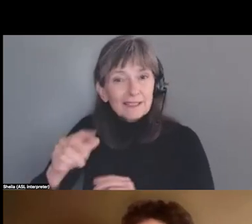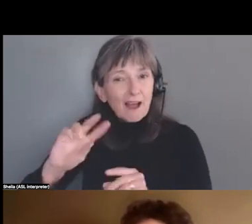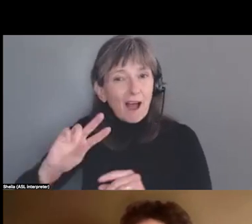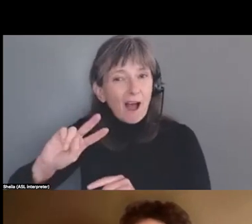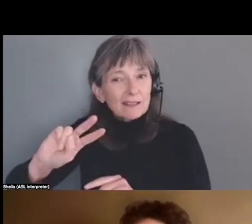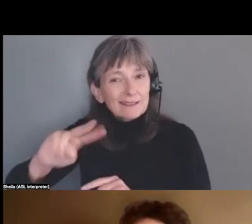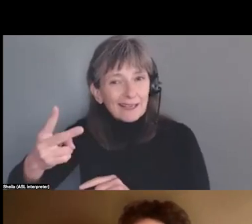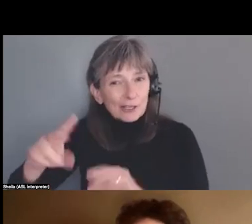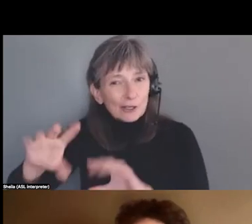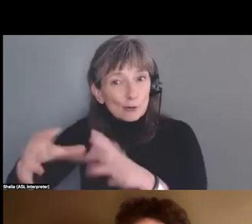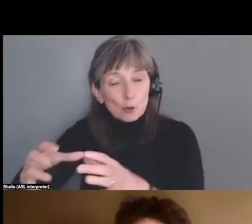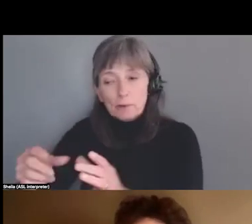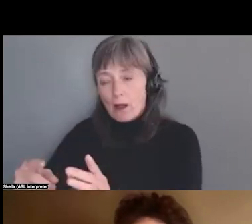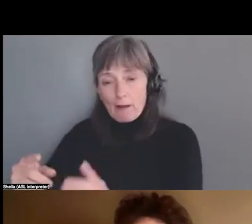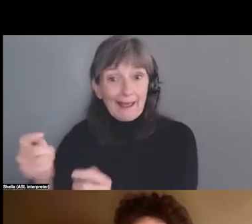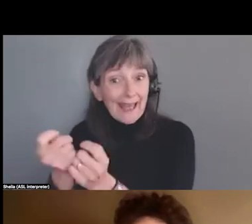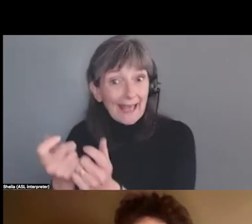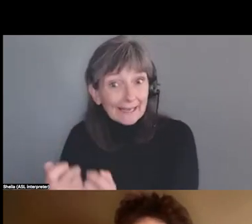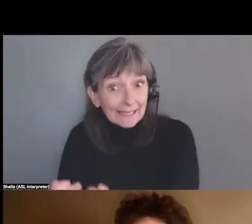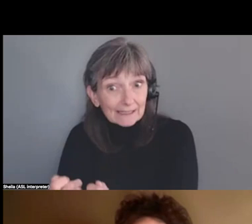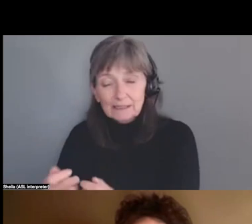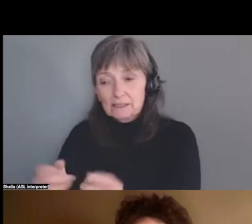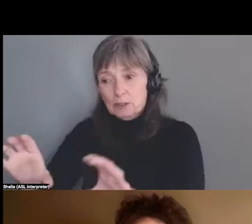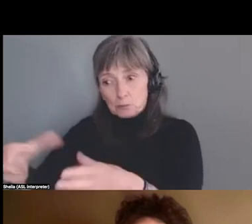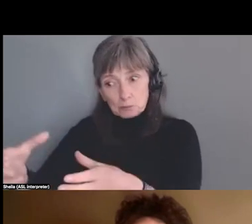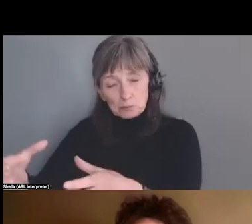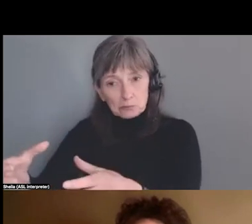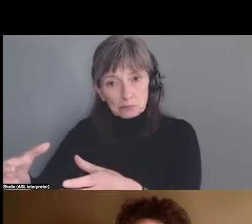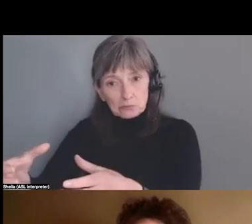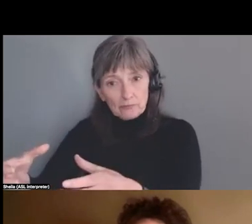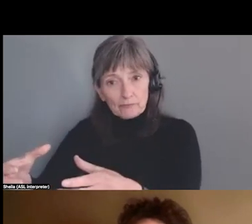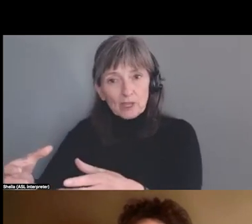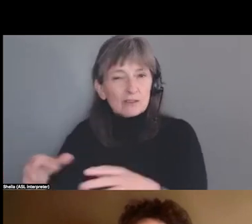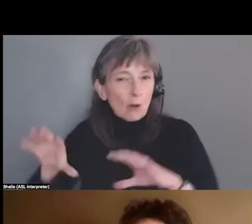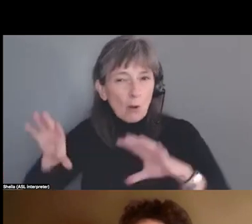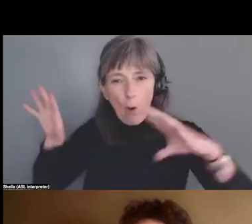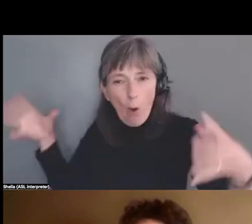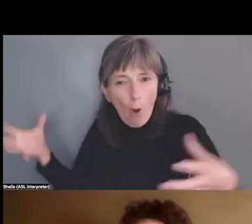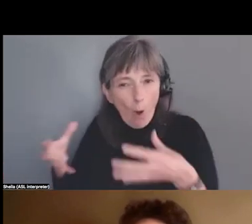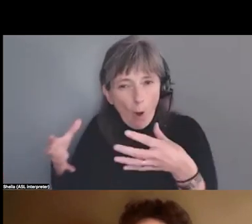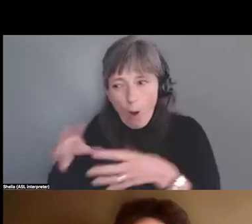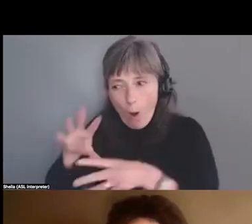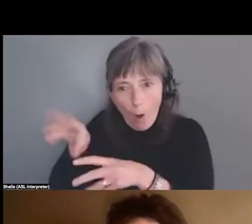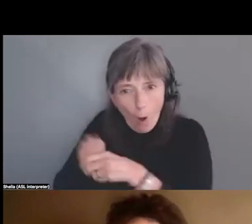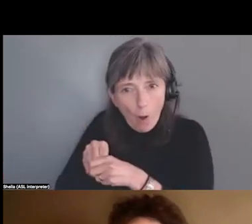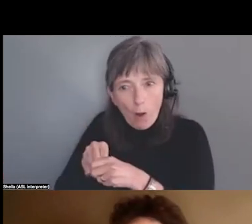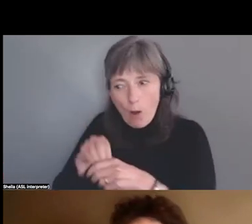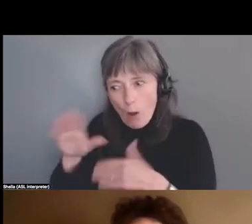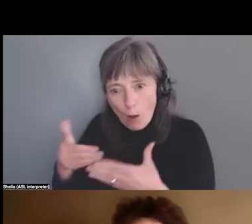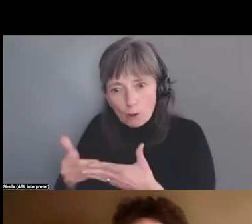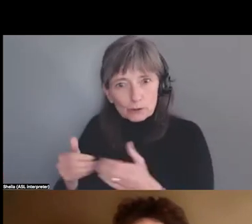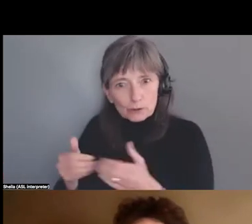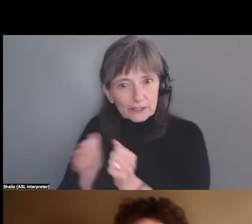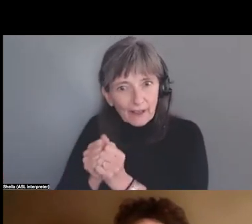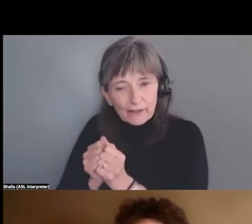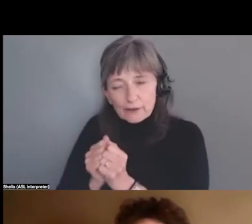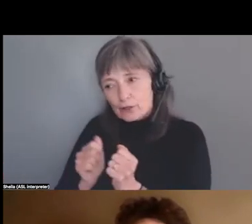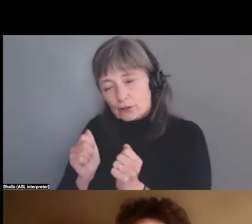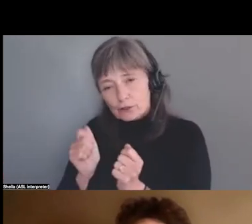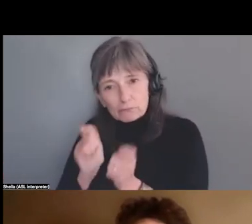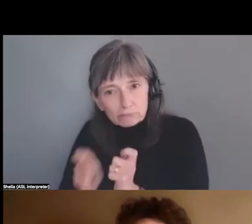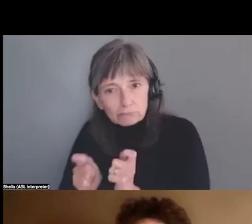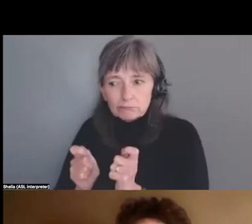actually collective authorship. So, it's not a collection of essays, so to speak. It's really a